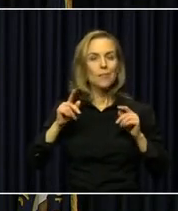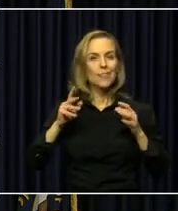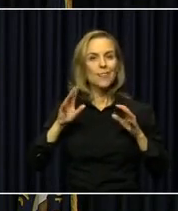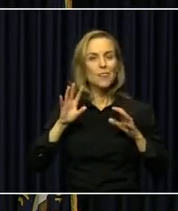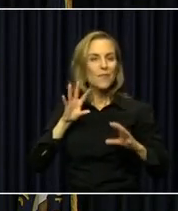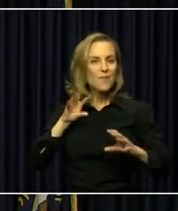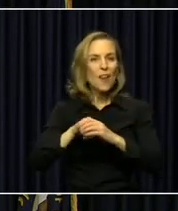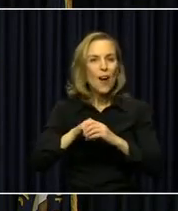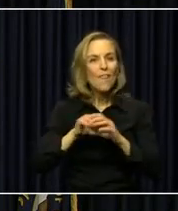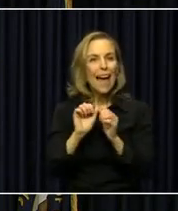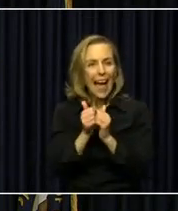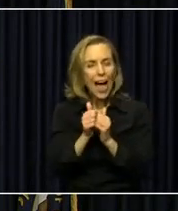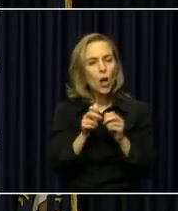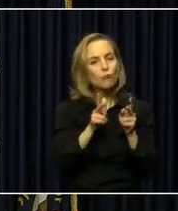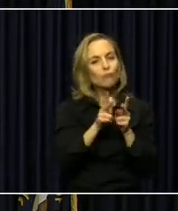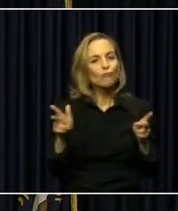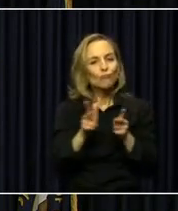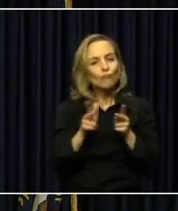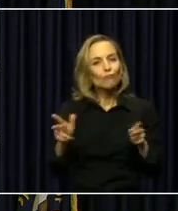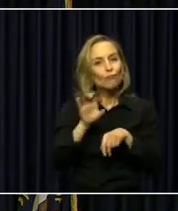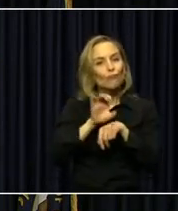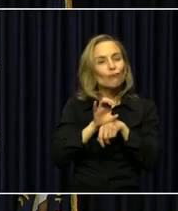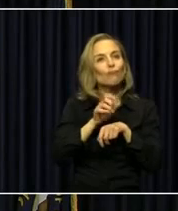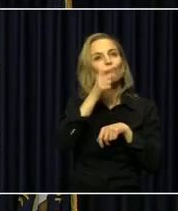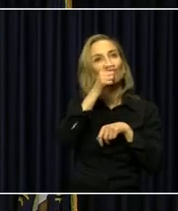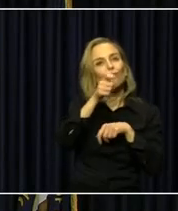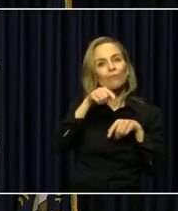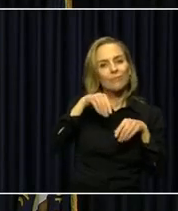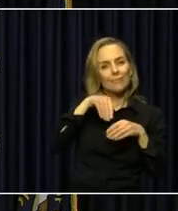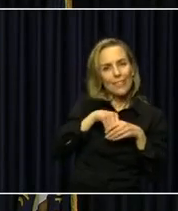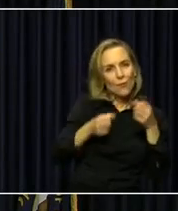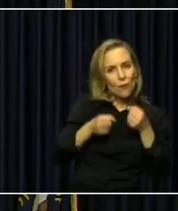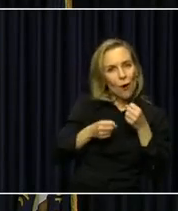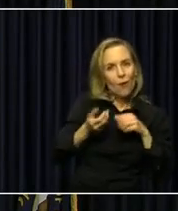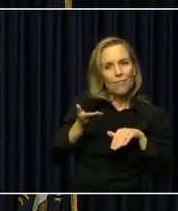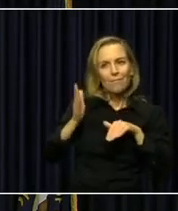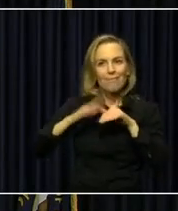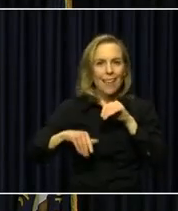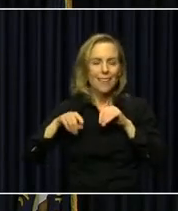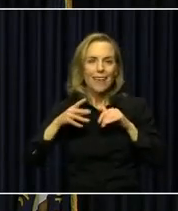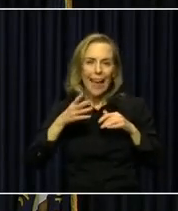AGAIN, IT WILL BE BASED ON THE DATA AND THE SCIENCE. THANK YOU THE FIRST PLACE YOU